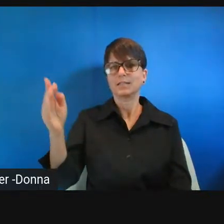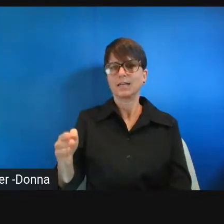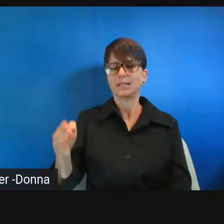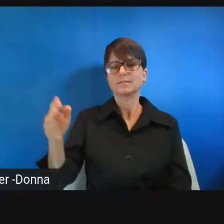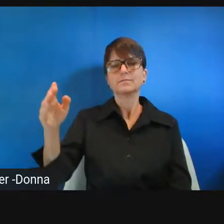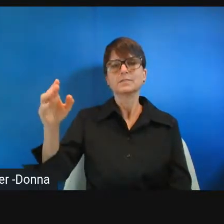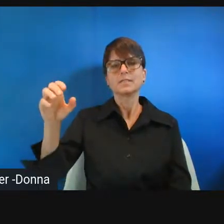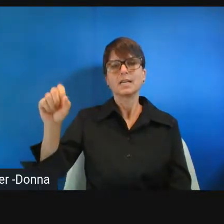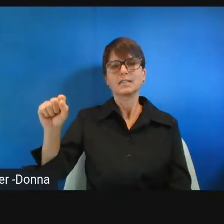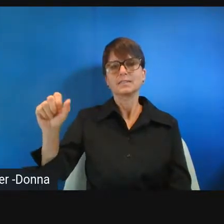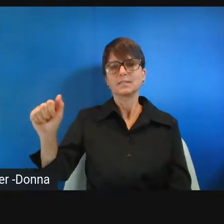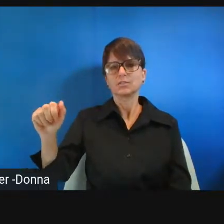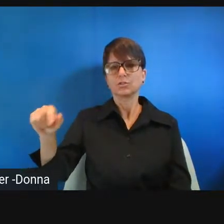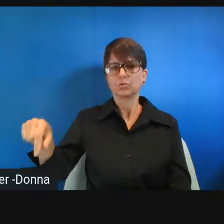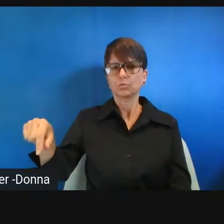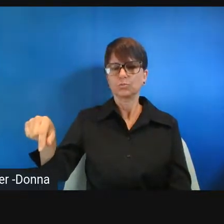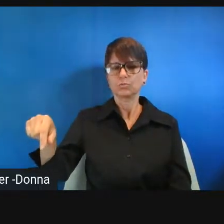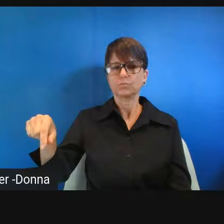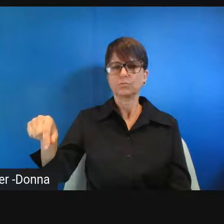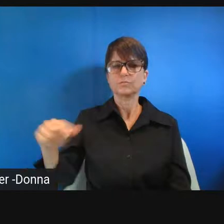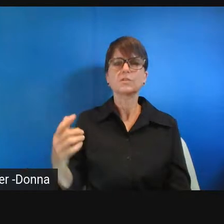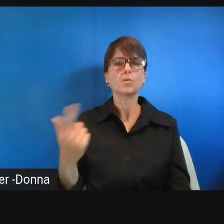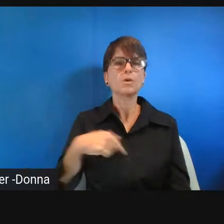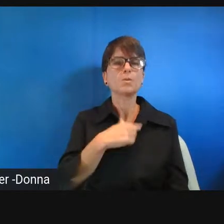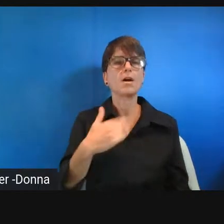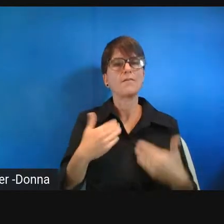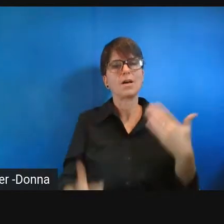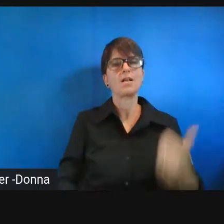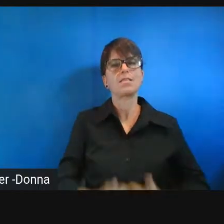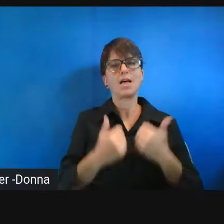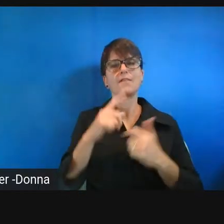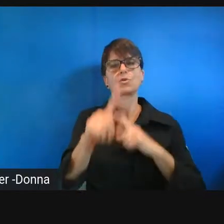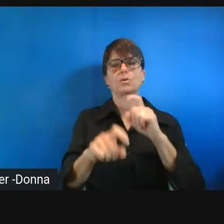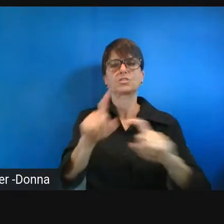on the WordPress Accessibility Day website at WP accessibility dock day/FAQ.